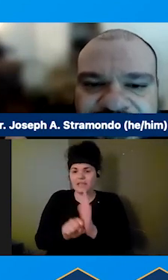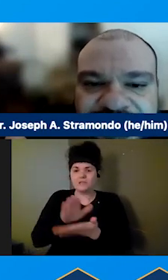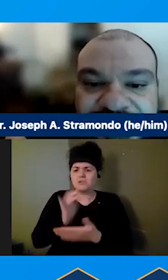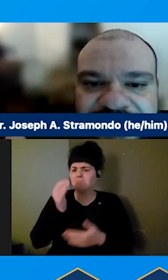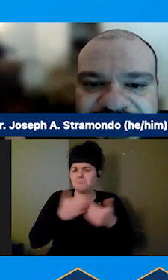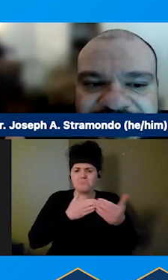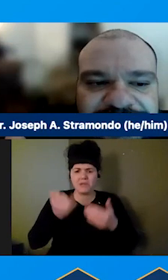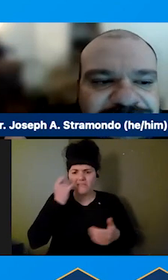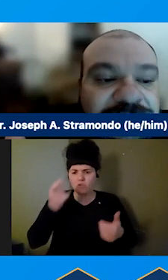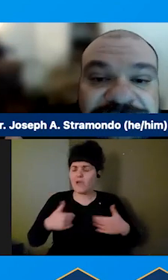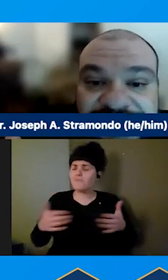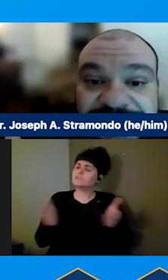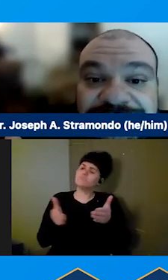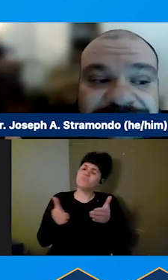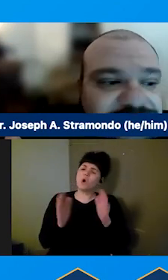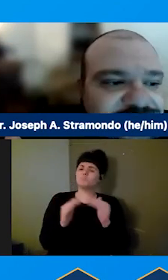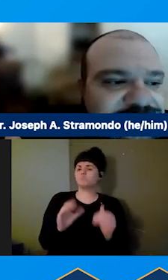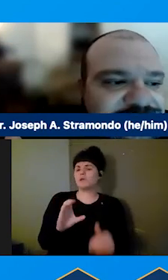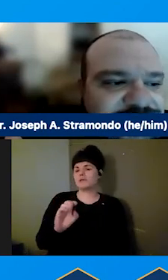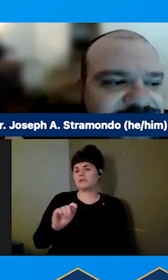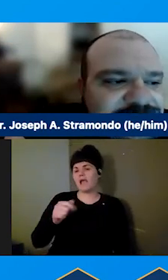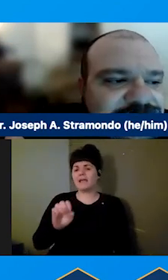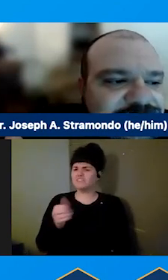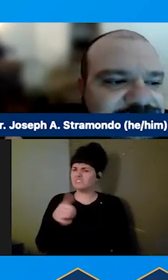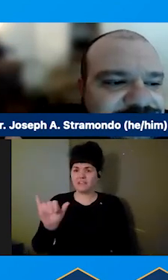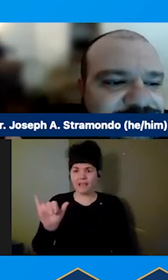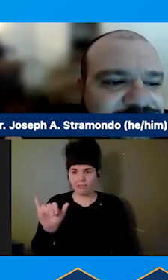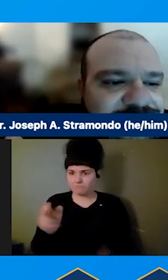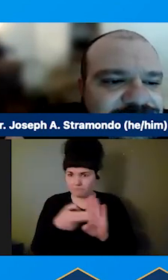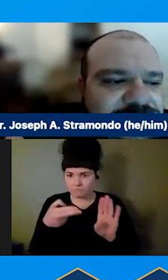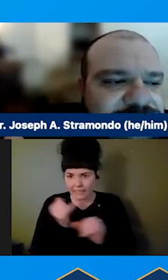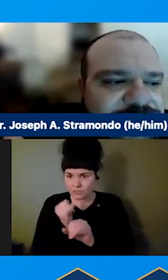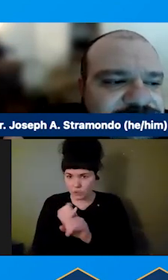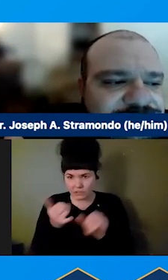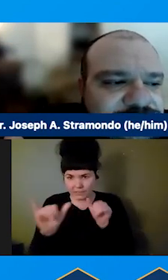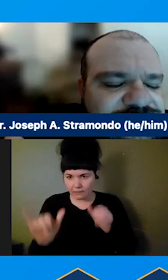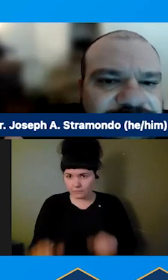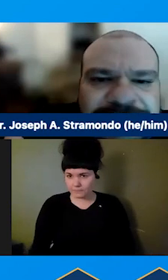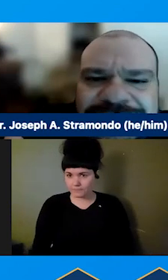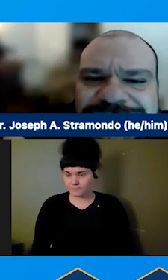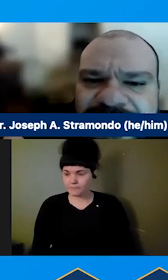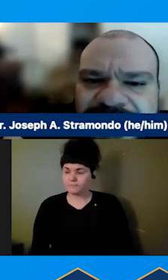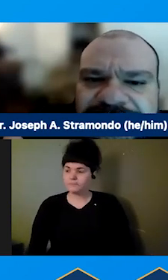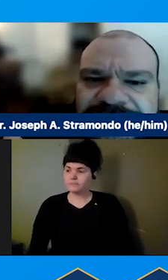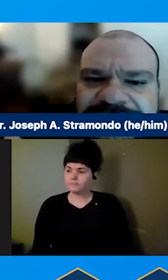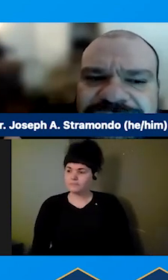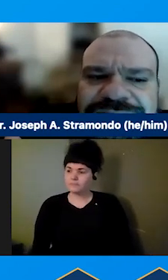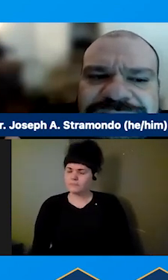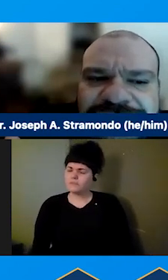people are living together in they're still institutions. And so then folks said maybe it's